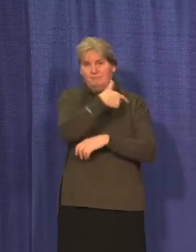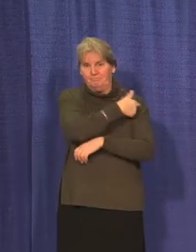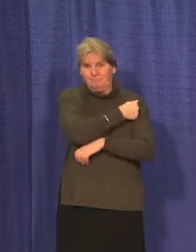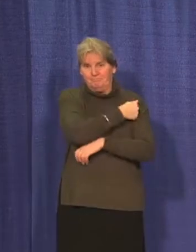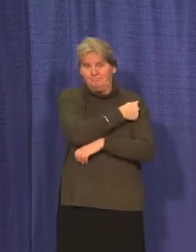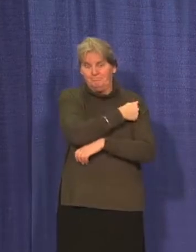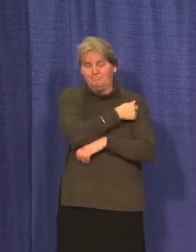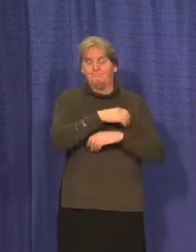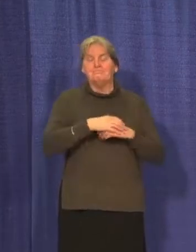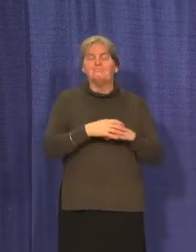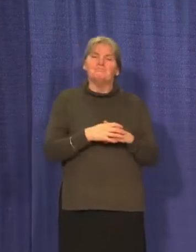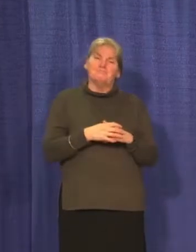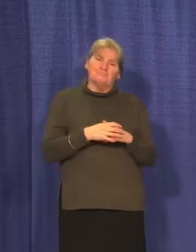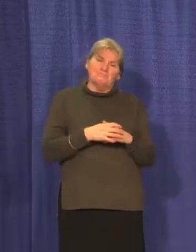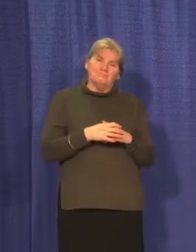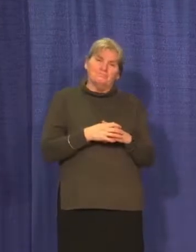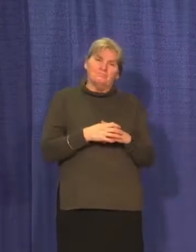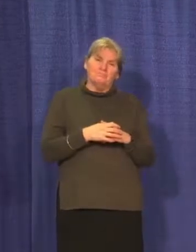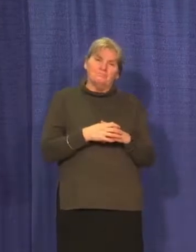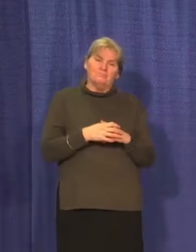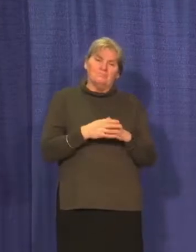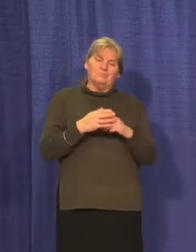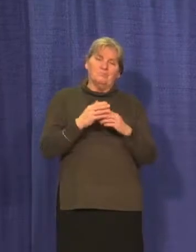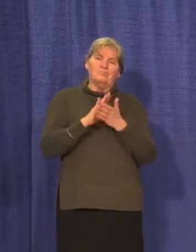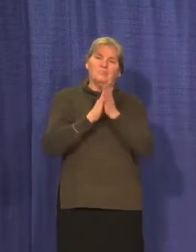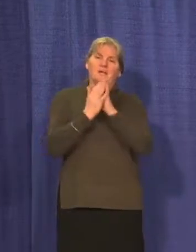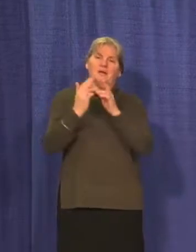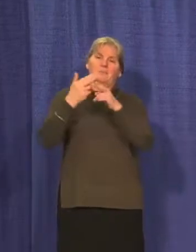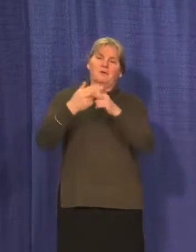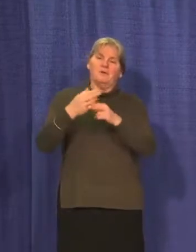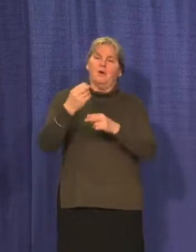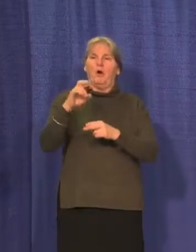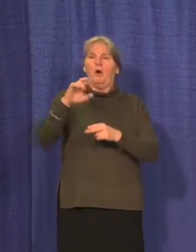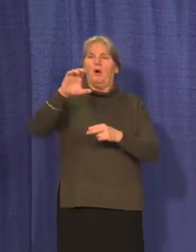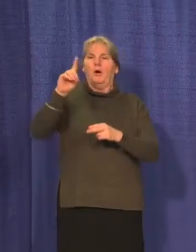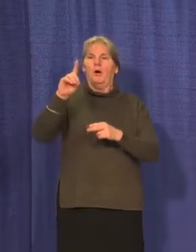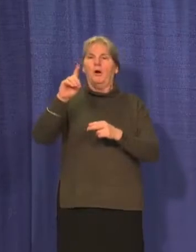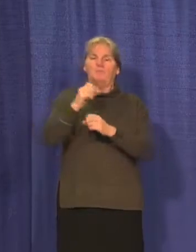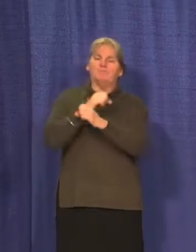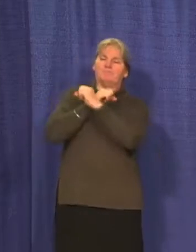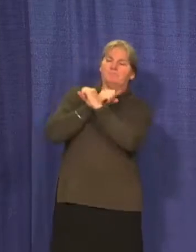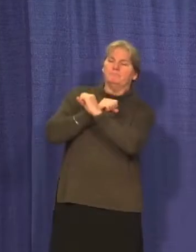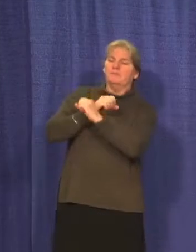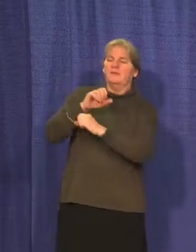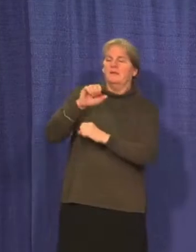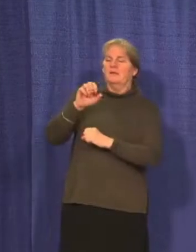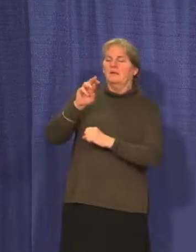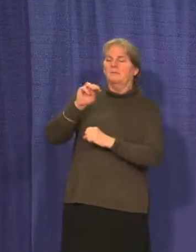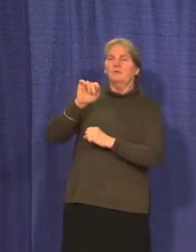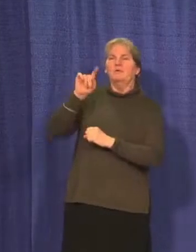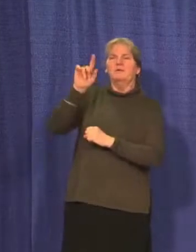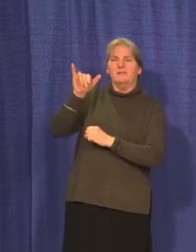goal of herd immunity, to get to that big next wrong. Then with all of our other